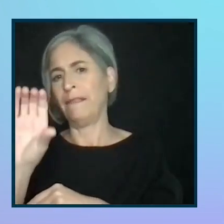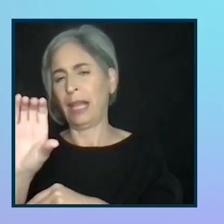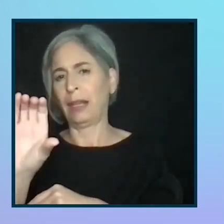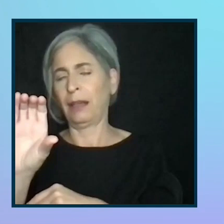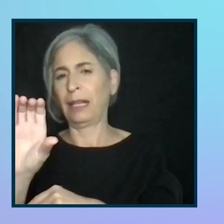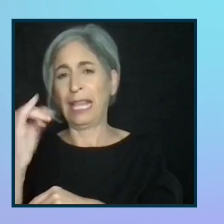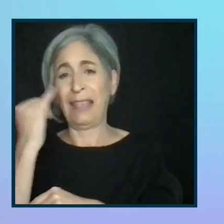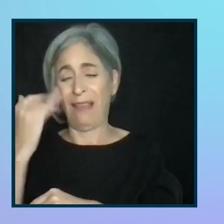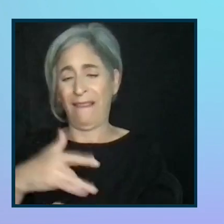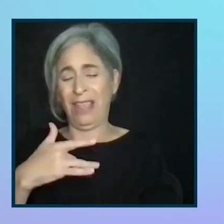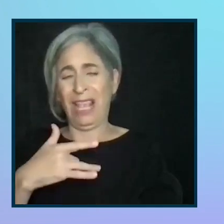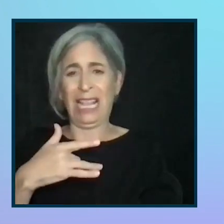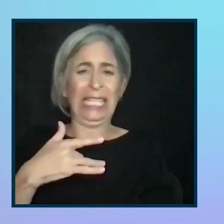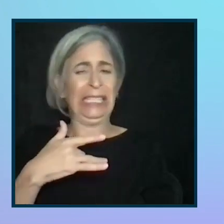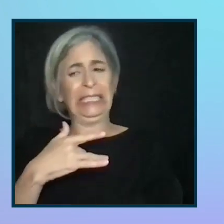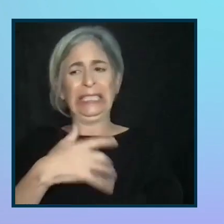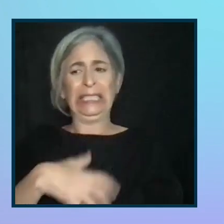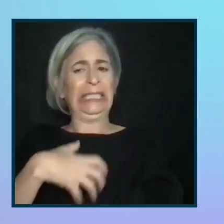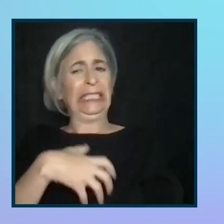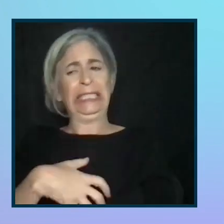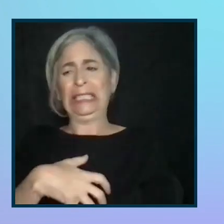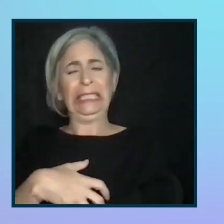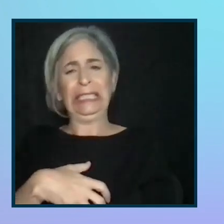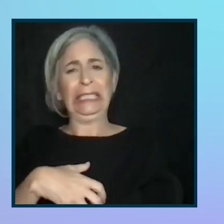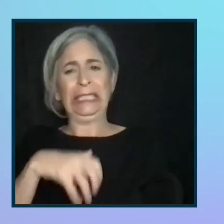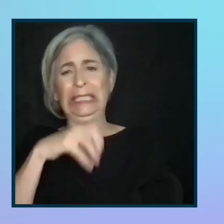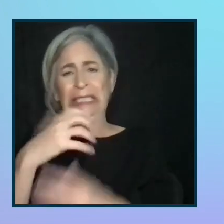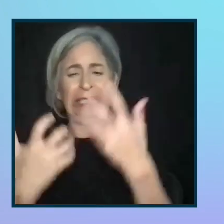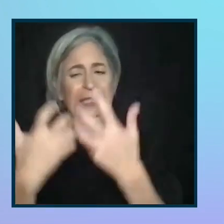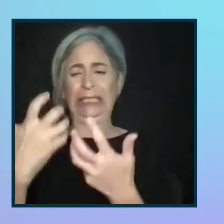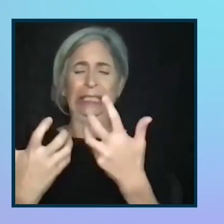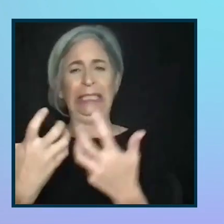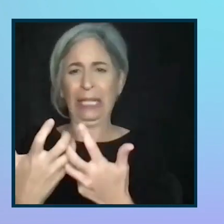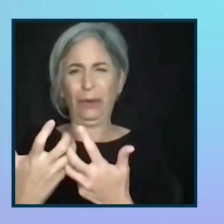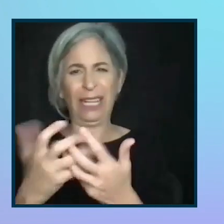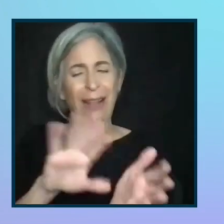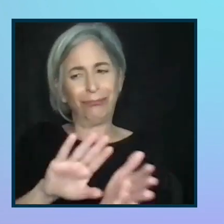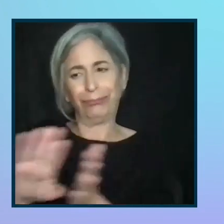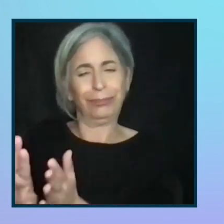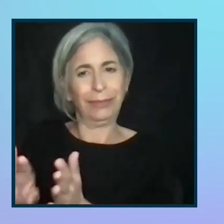okay, like this doesn't feel so good, like, Seth will attest, like I lean into that.